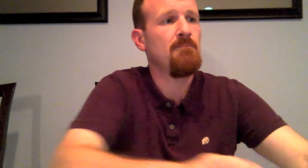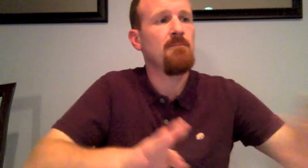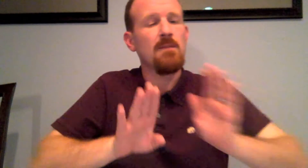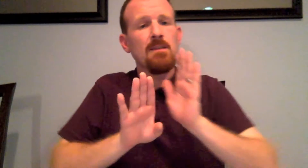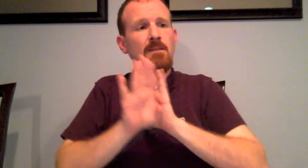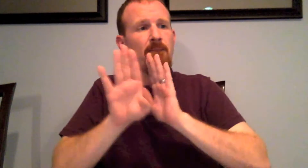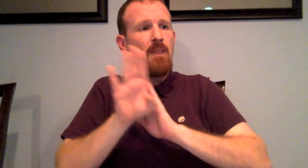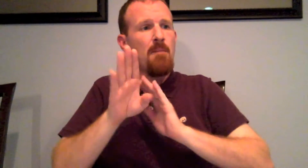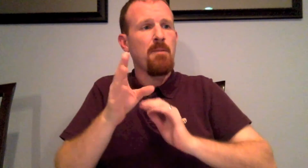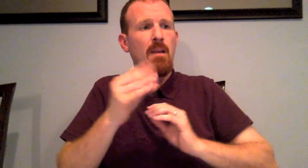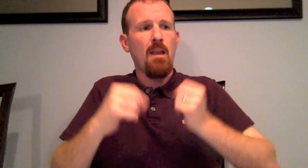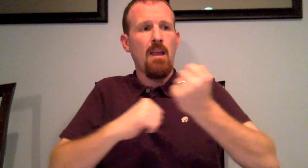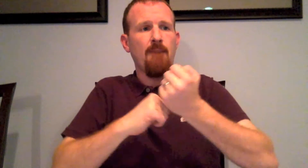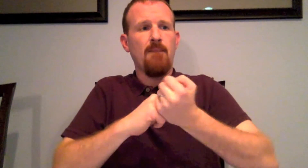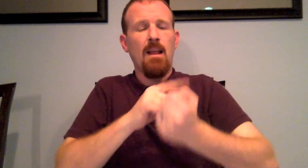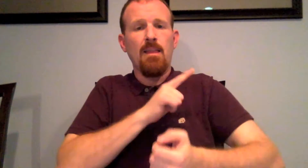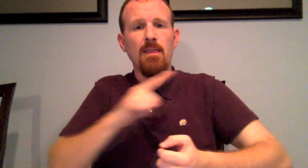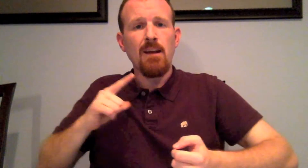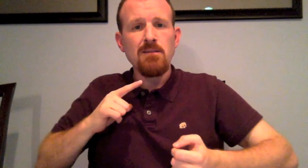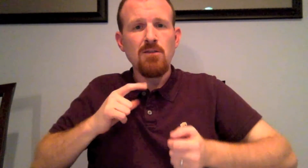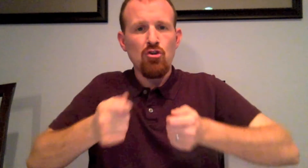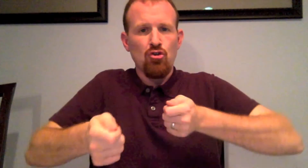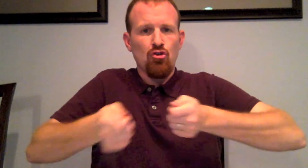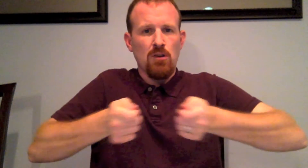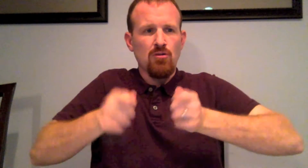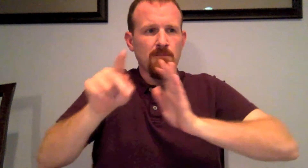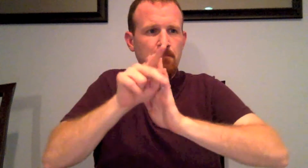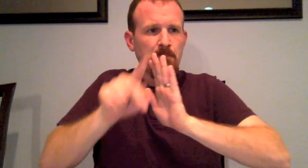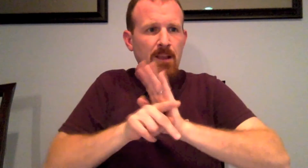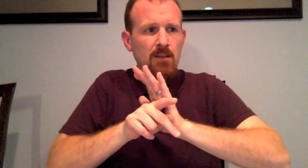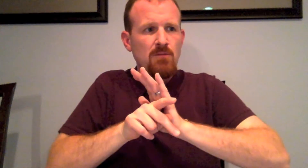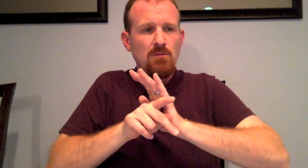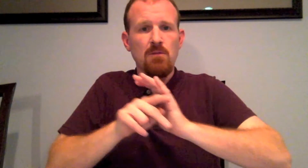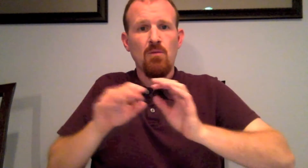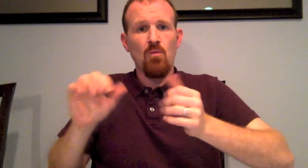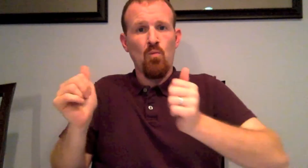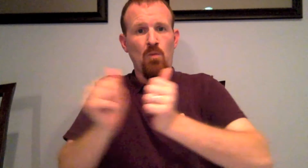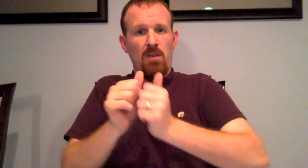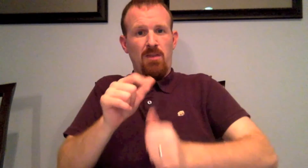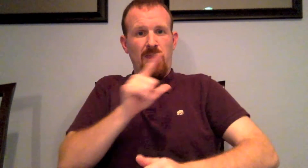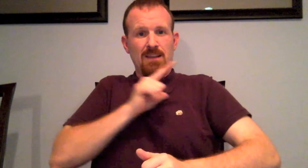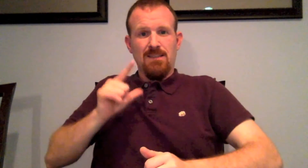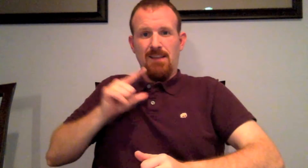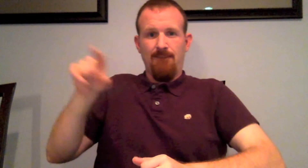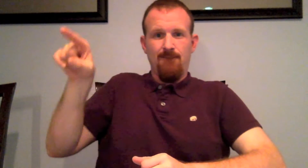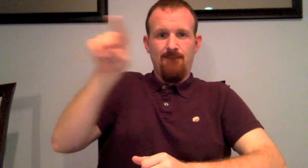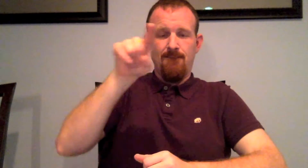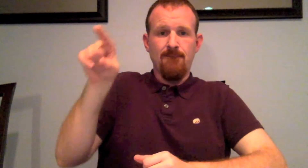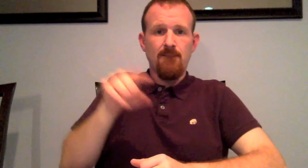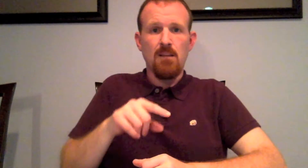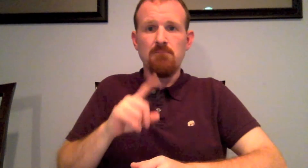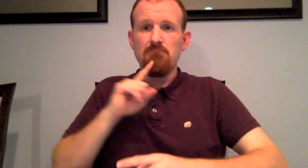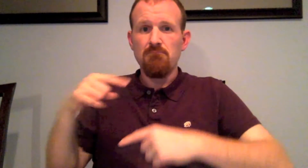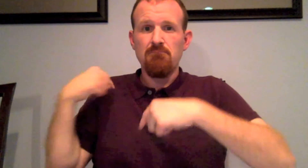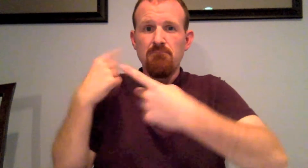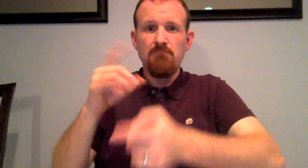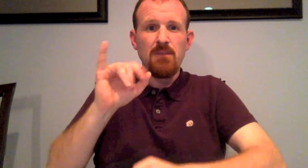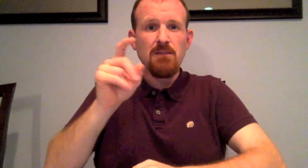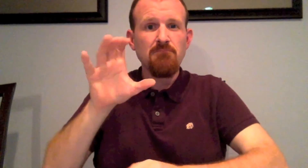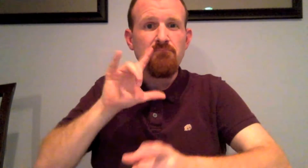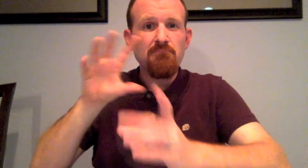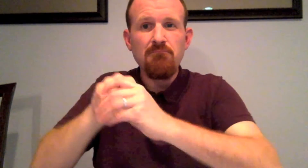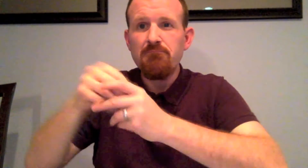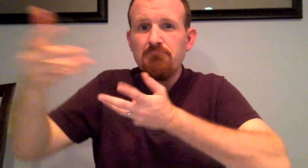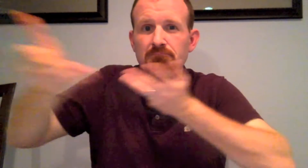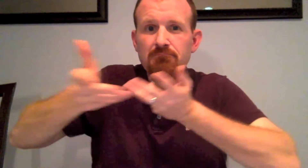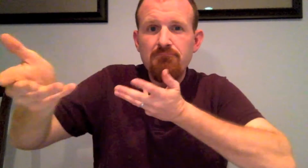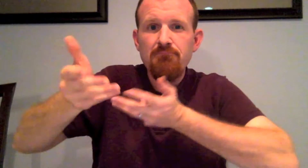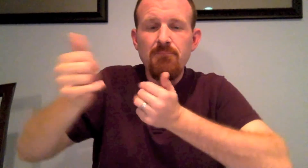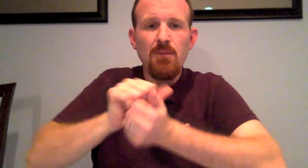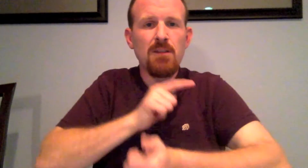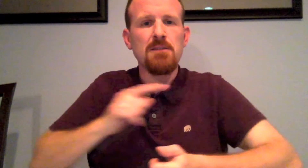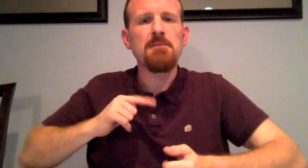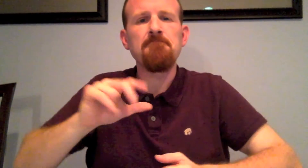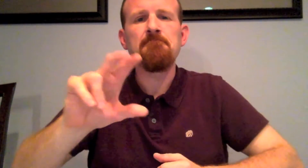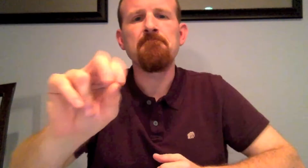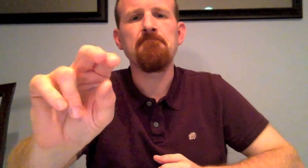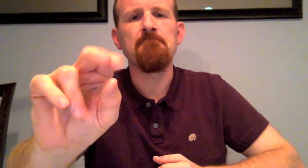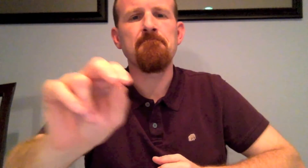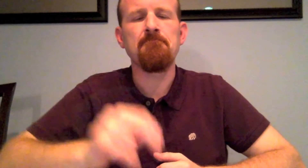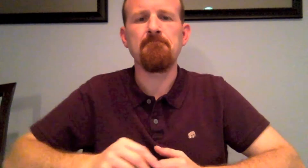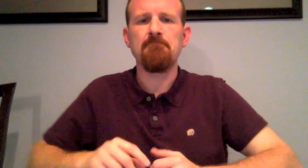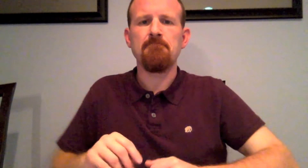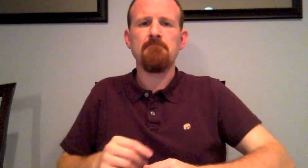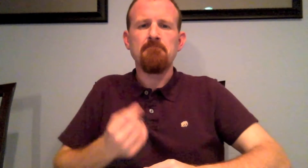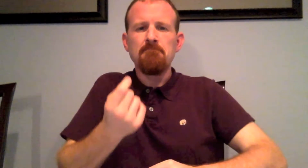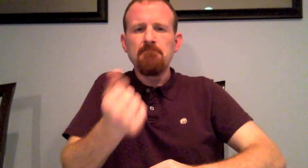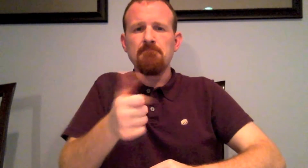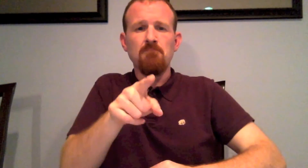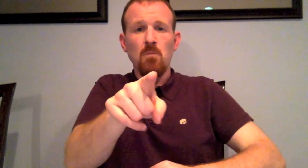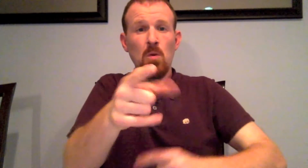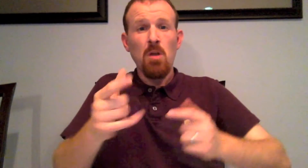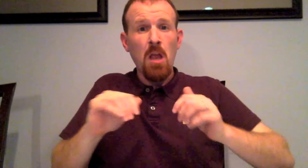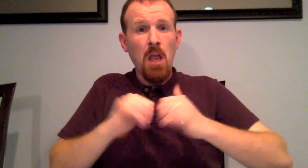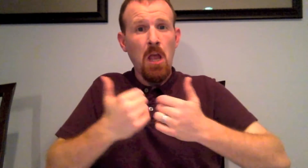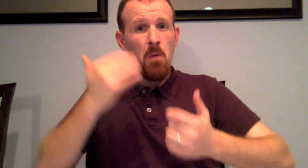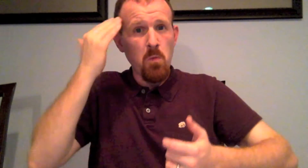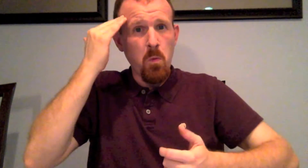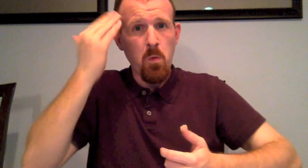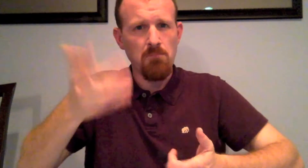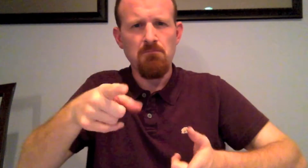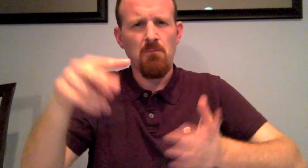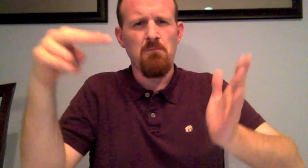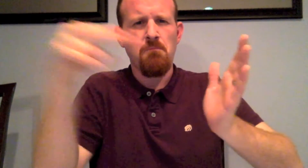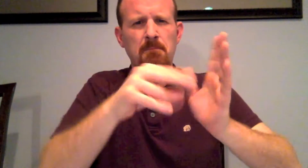Another duty consists of developing and advocating for legislation, regulations, policies, and program by working with the legislators. This has not been done much in a while either. How do I know that?